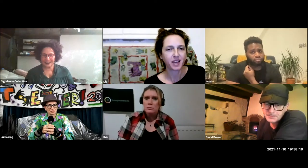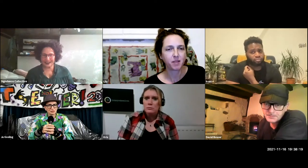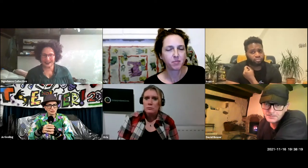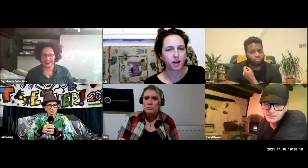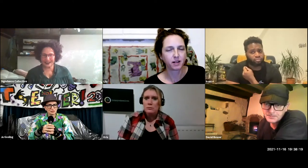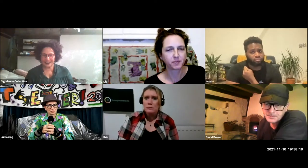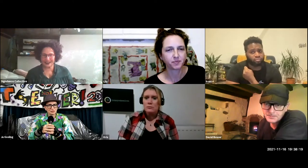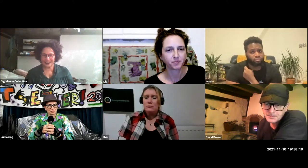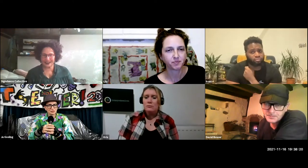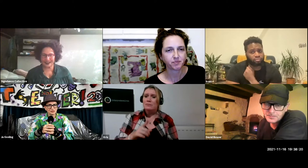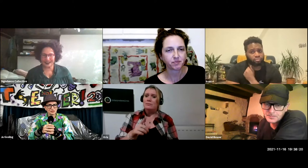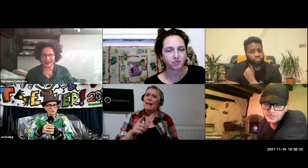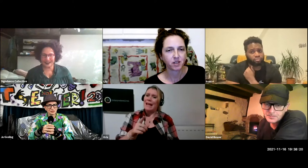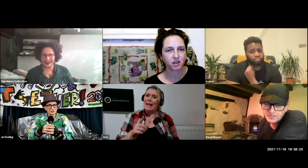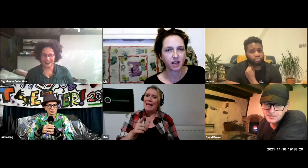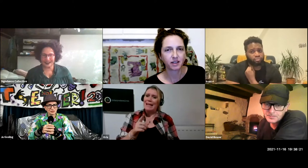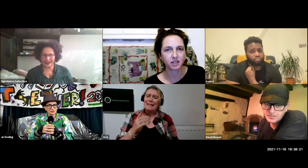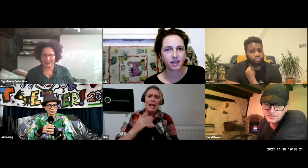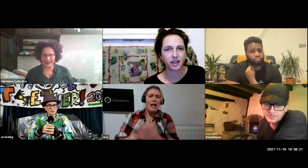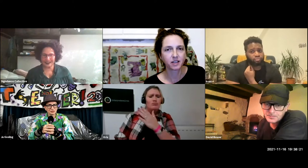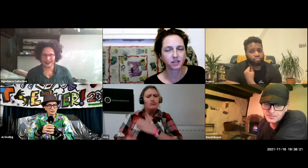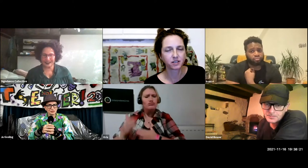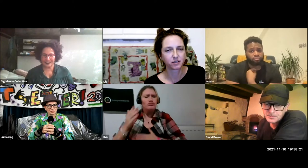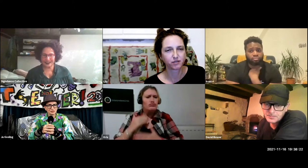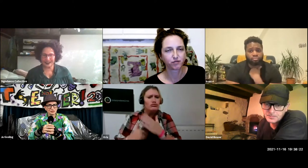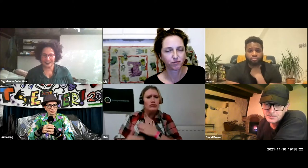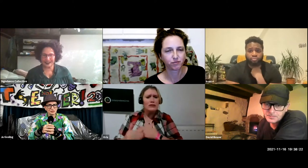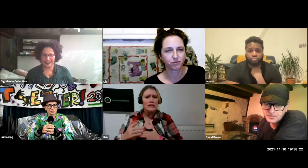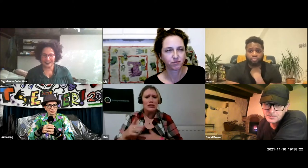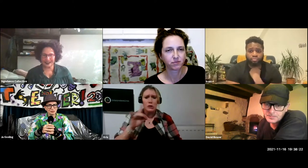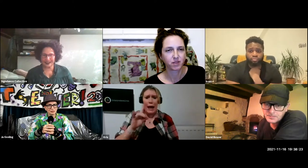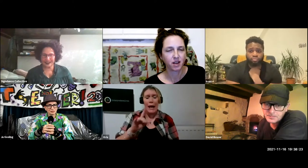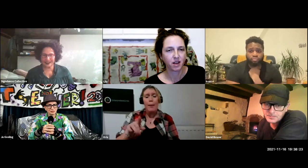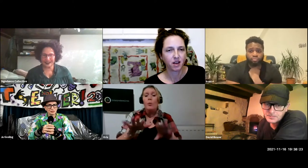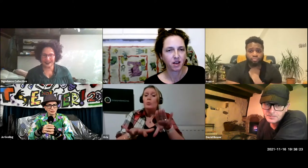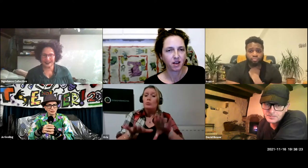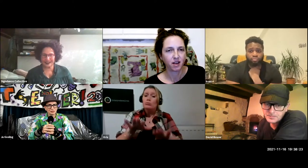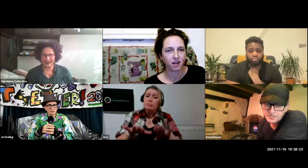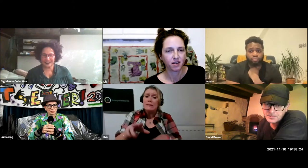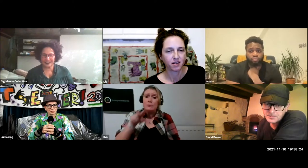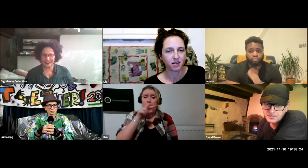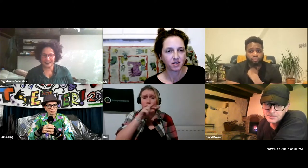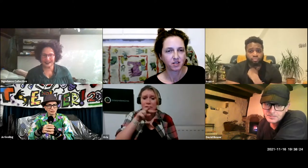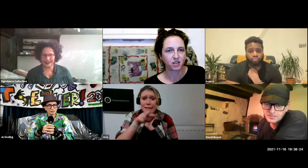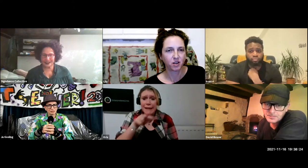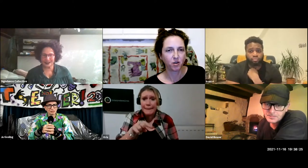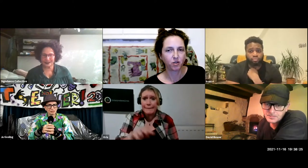Cuba has sent like digital tracks. So,